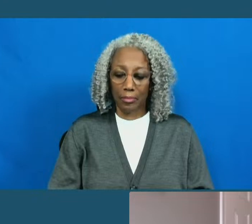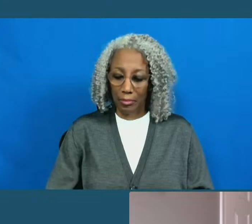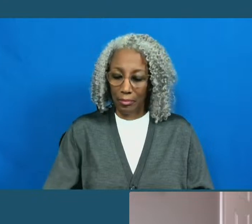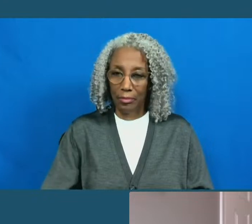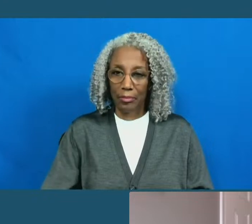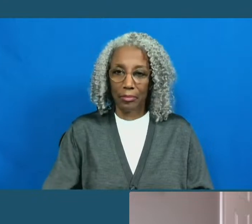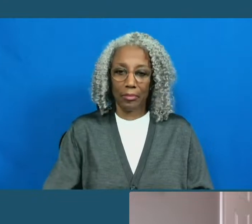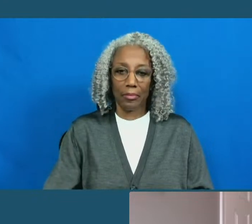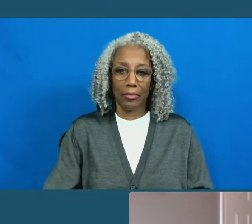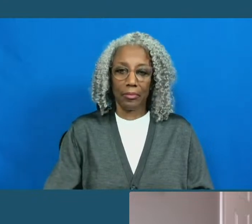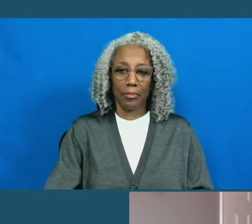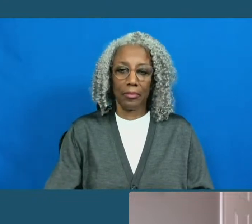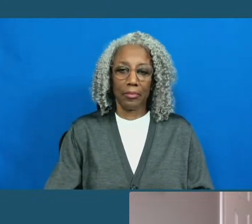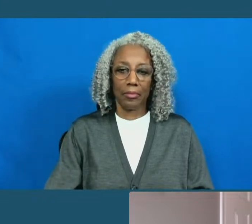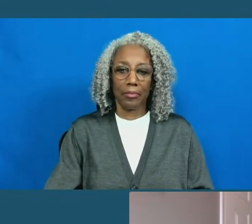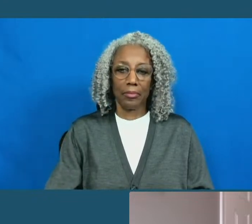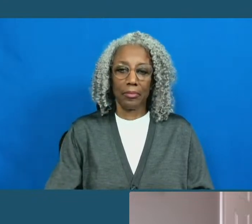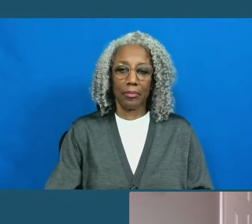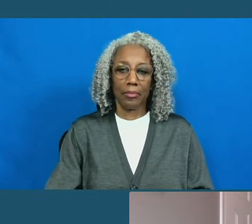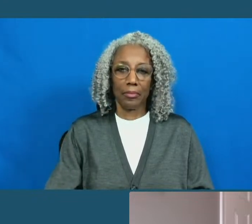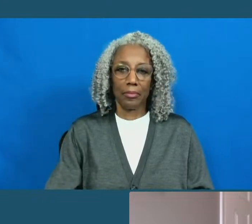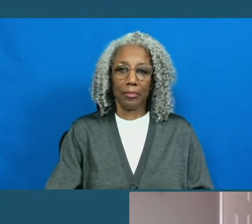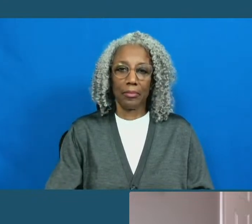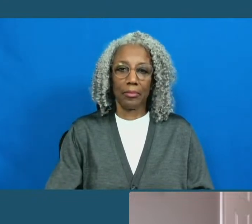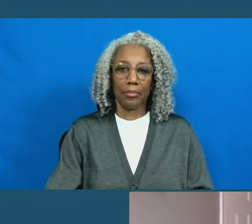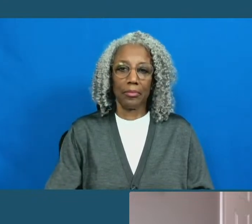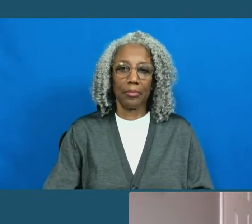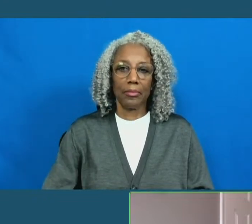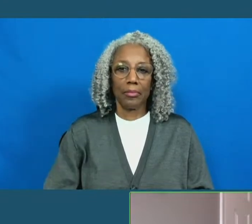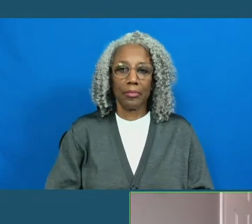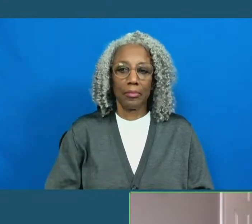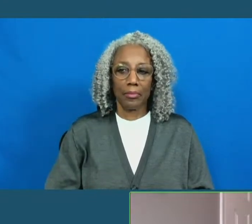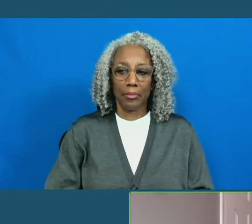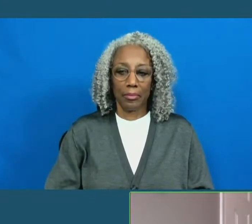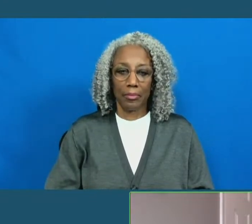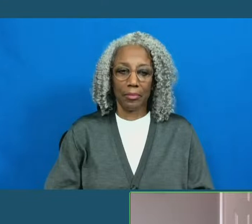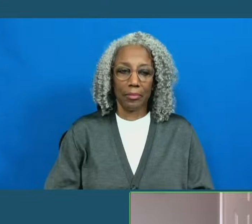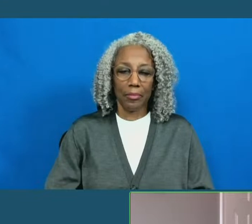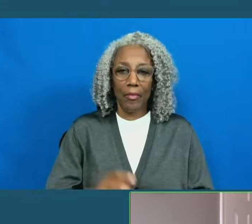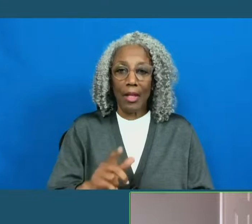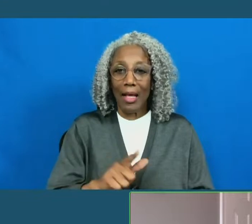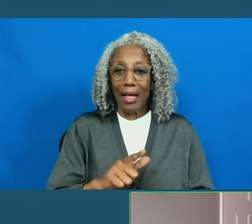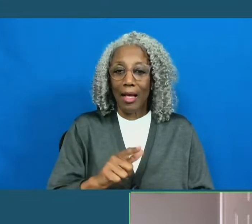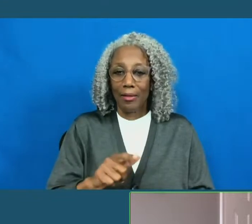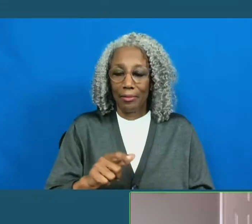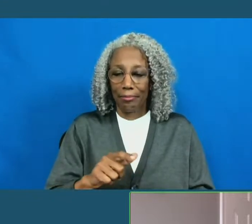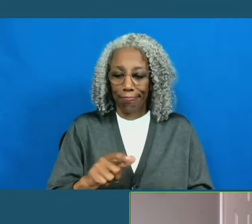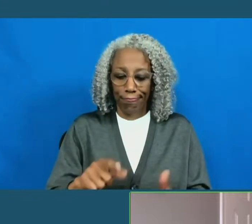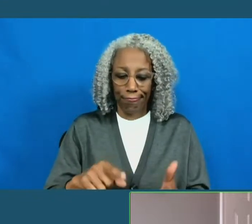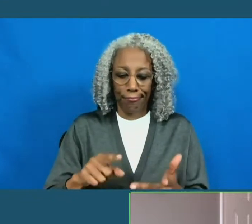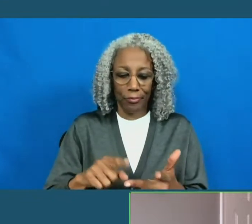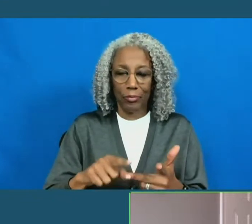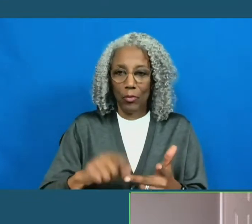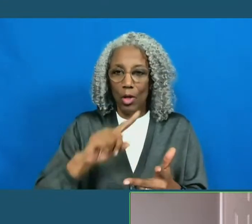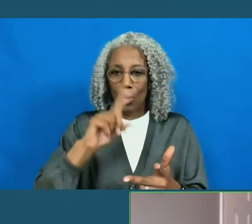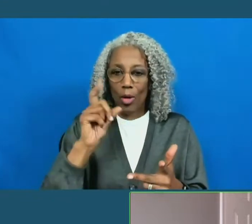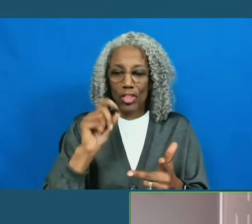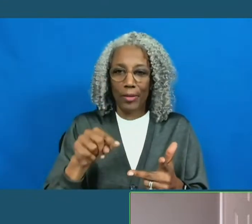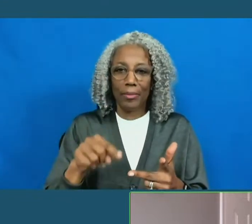successful liberal of the